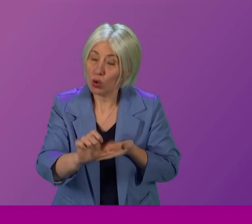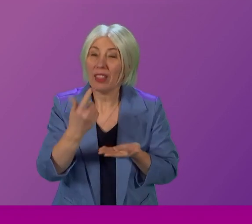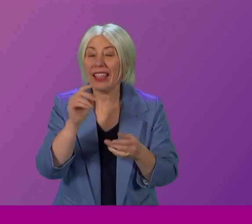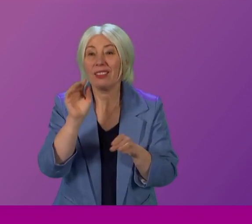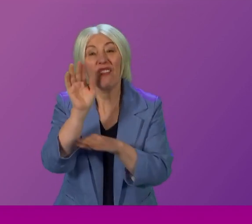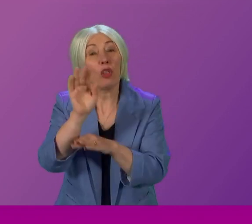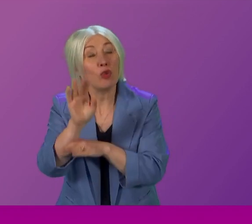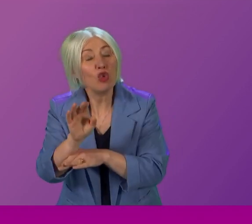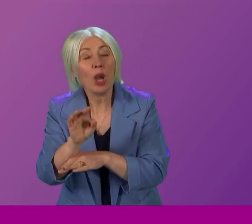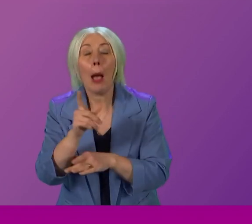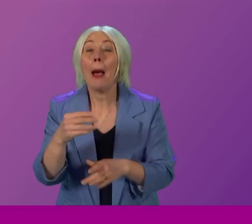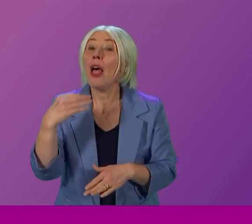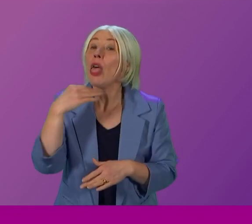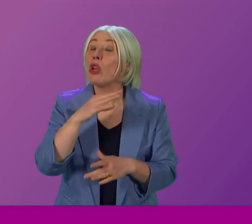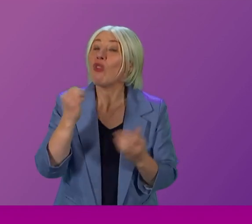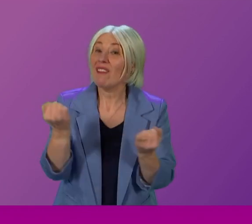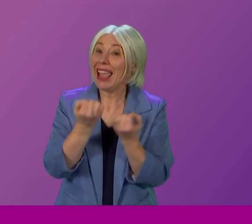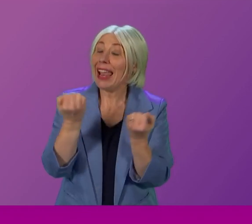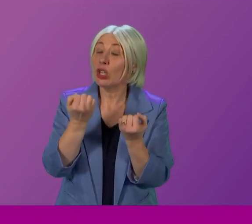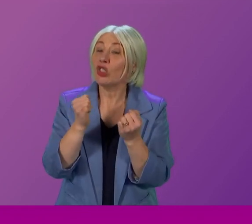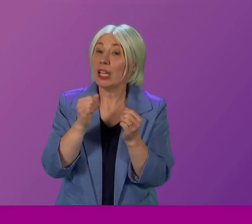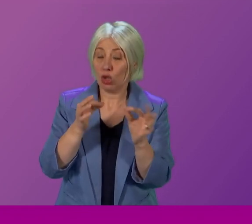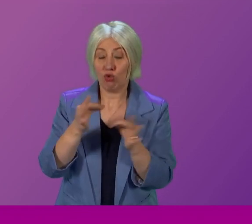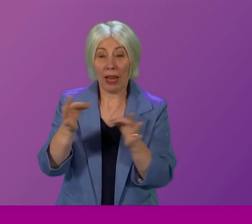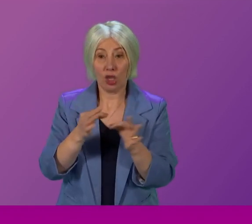The “Draft Energy Strategy and Just Transition Plan”, which was published last month,